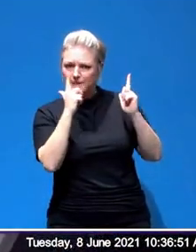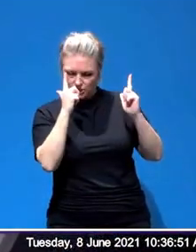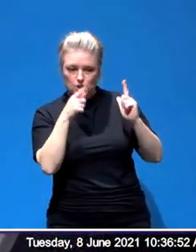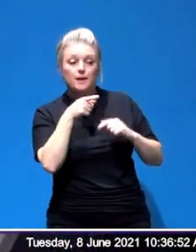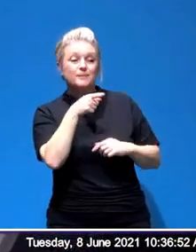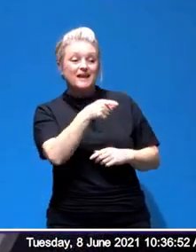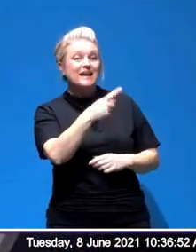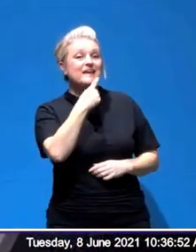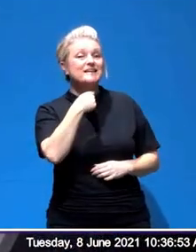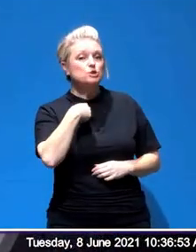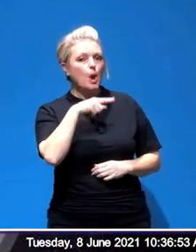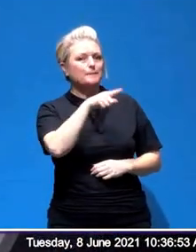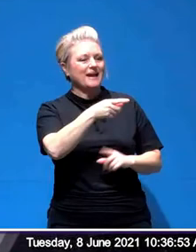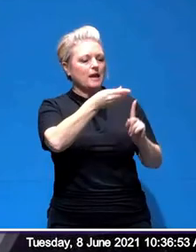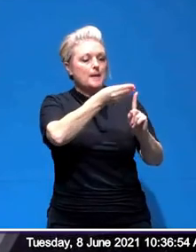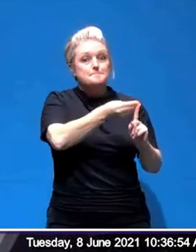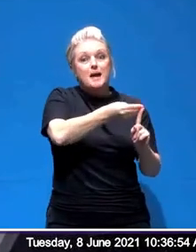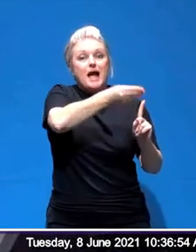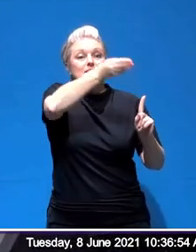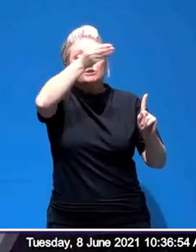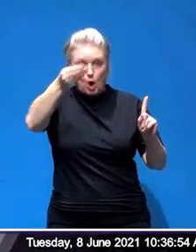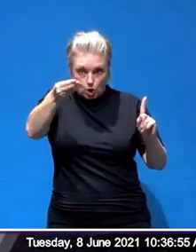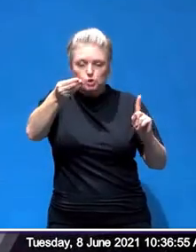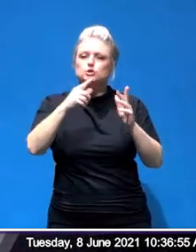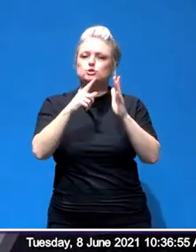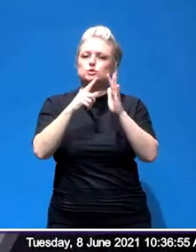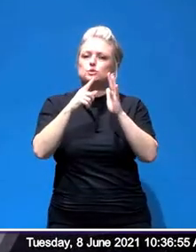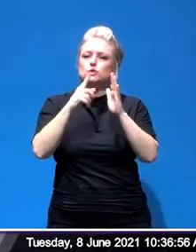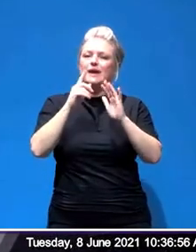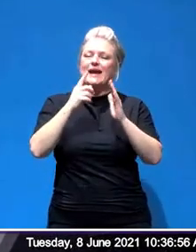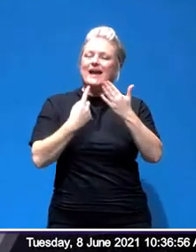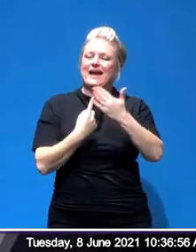to the Incident Management Unit, the IMU, within DHS.